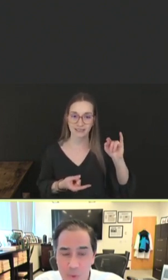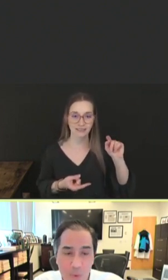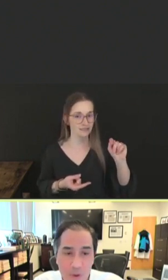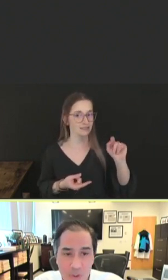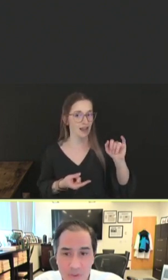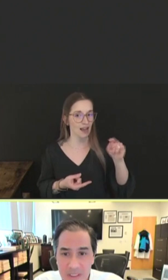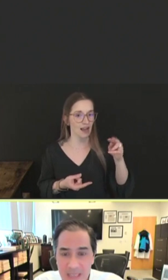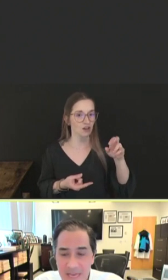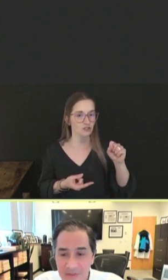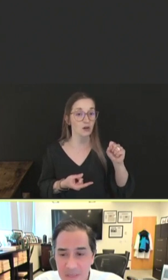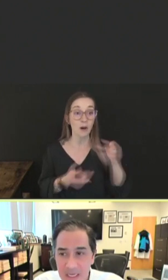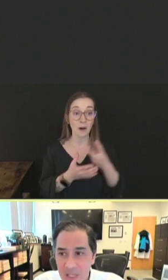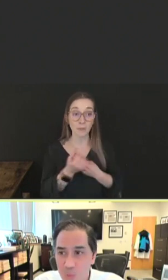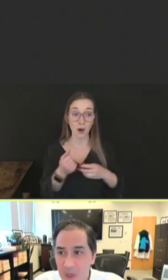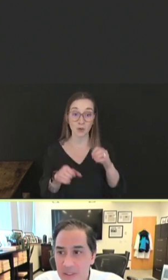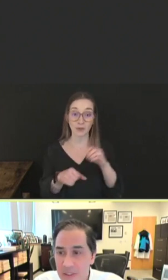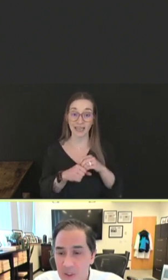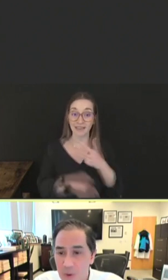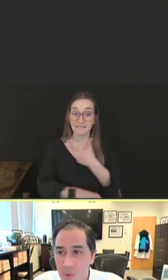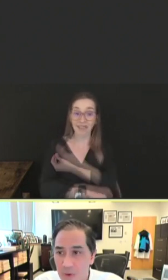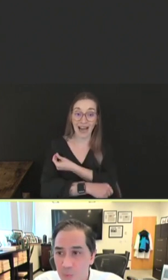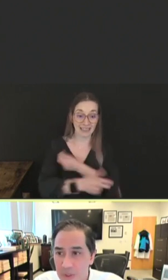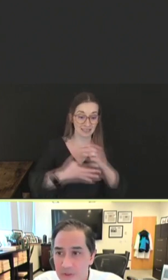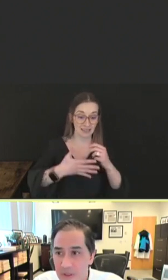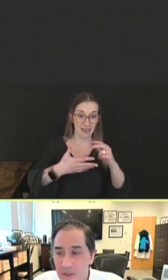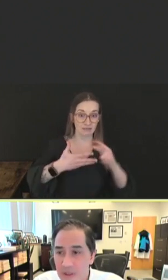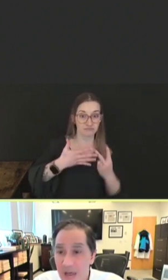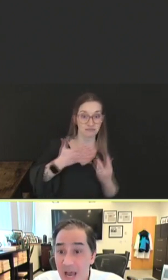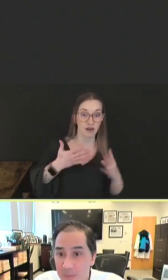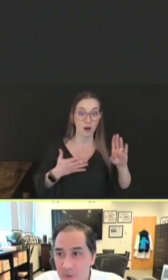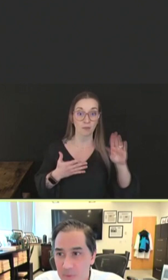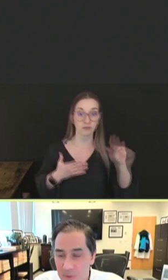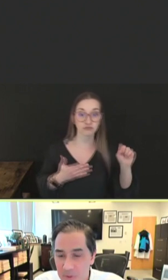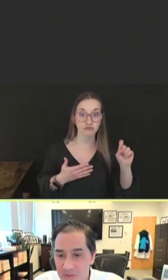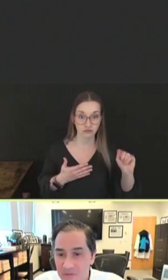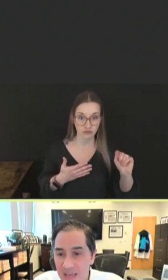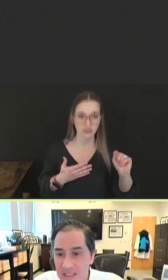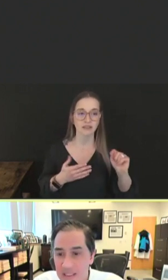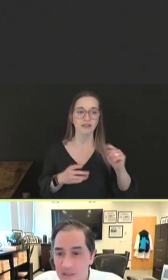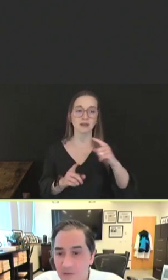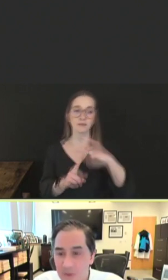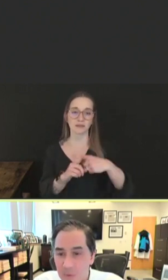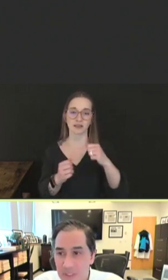cohort shown on the left, as well as in a cohort with hybrid immunity, vaccinated individuals